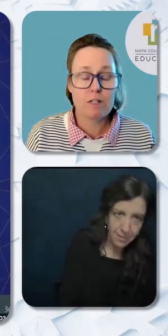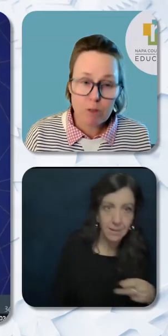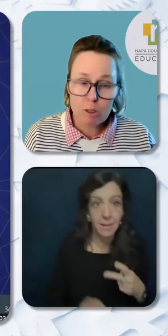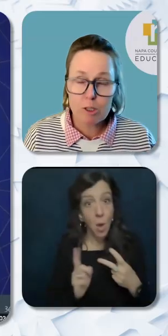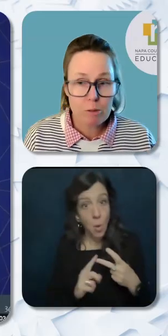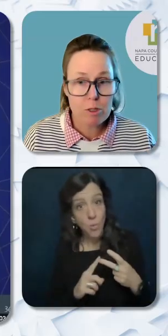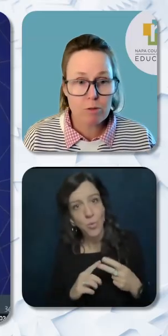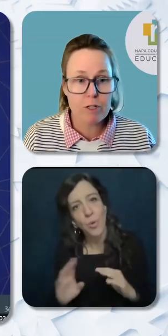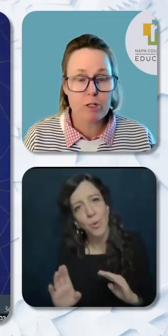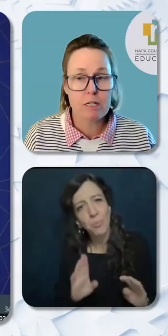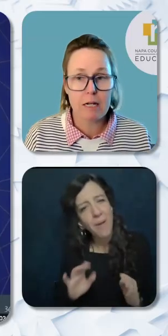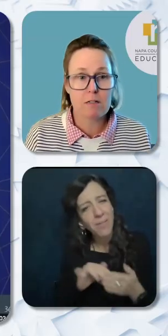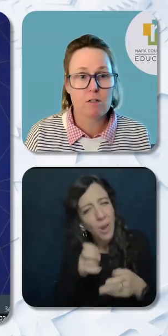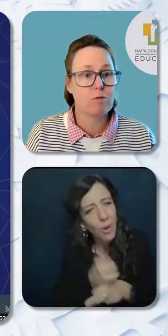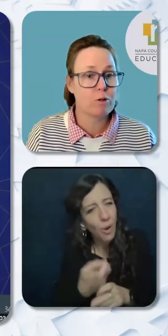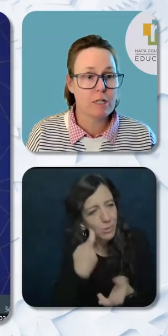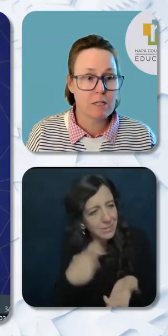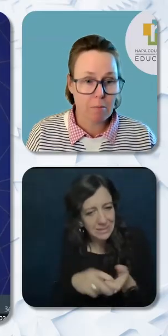that are difficult to observe in your setting. So,